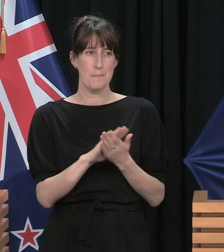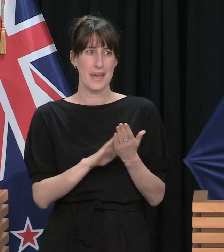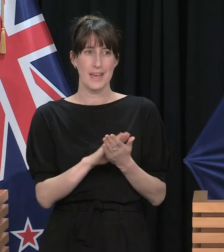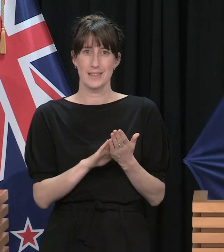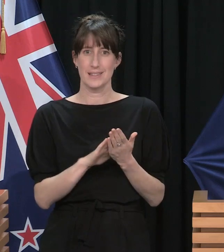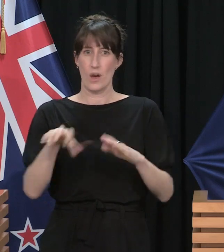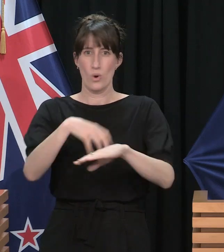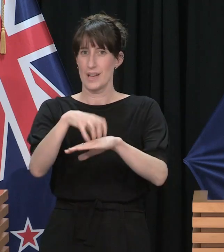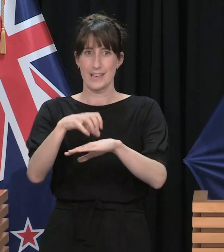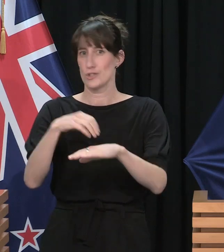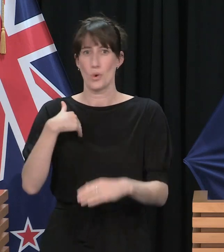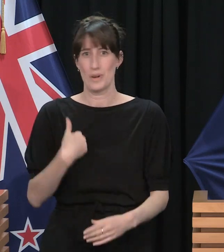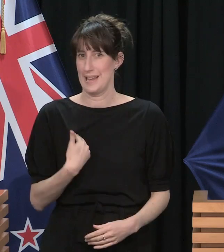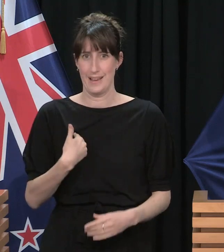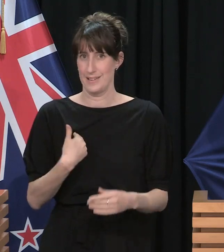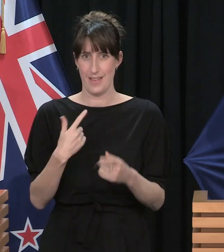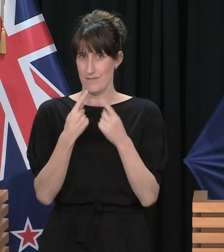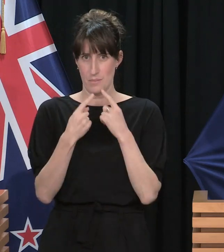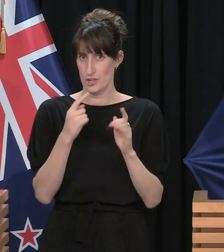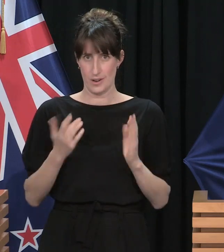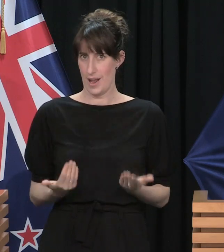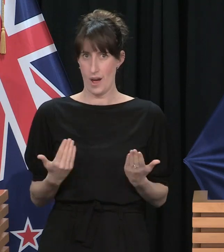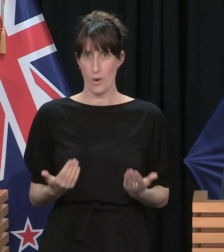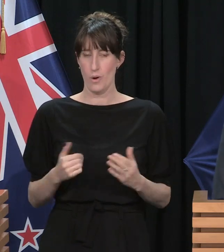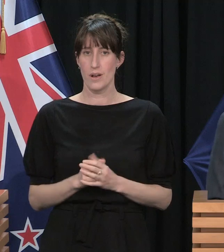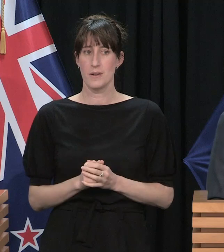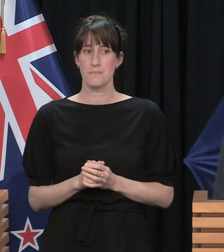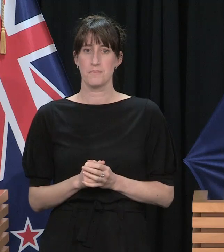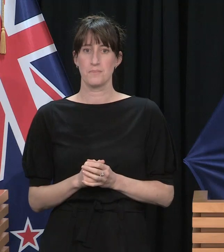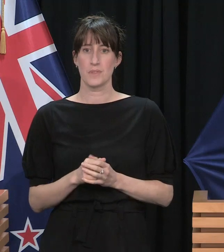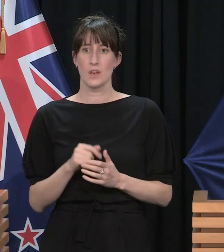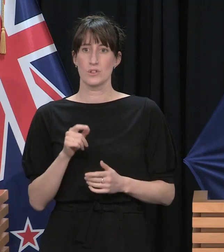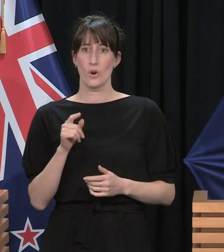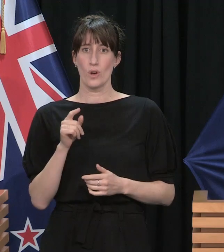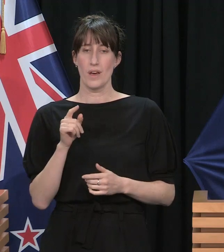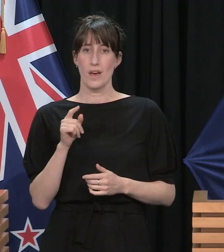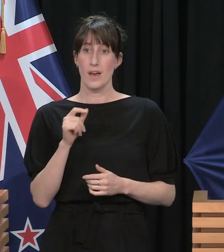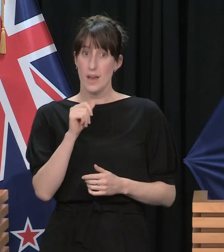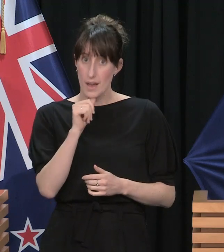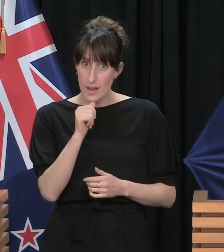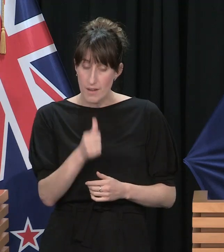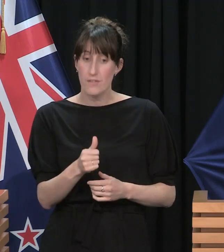don't feel that those organisations need to receive it. At the same time, we have reviewed the list of